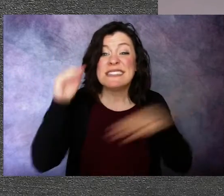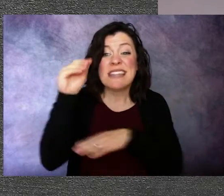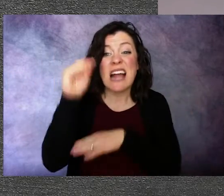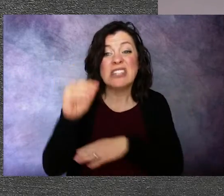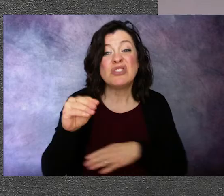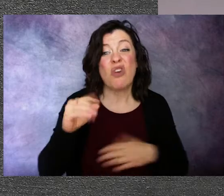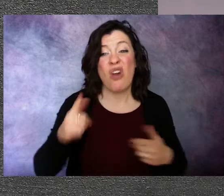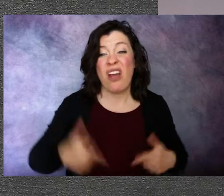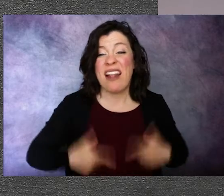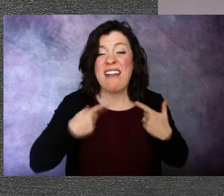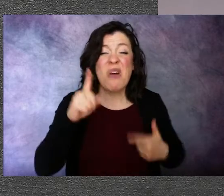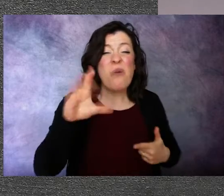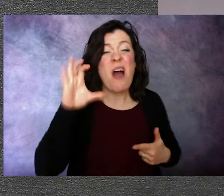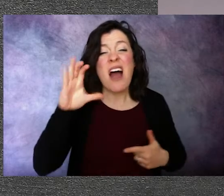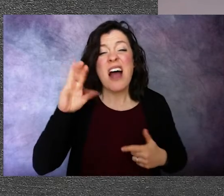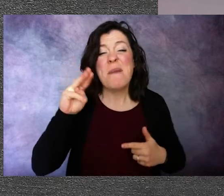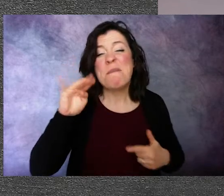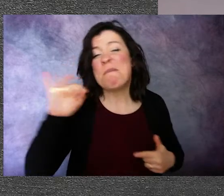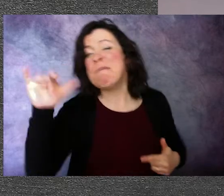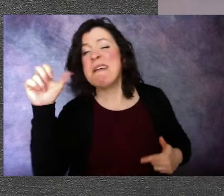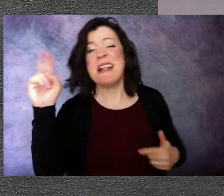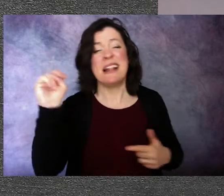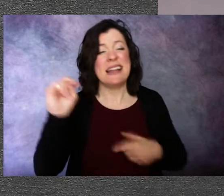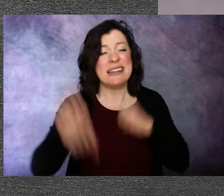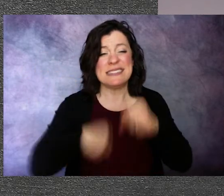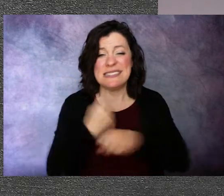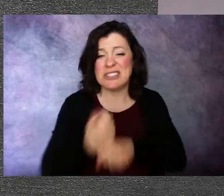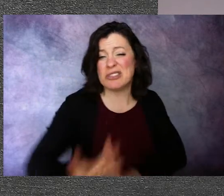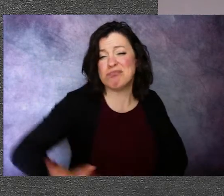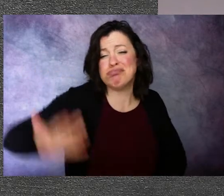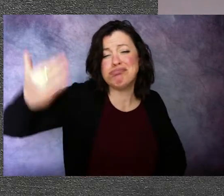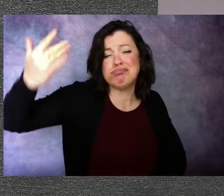That was so very long ago. We had all sorts of dinosaurs.